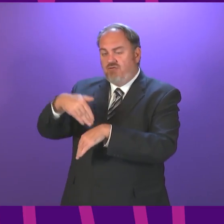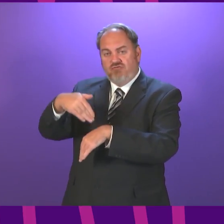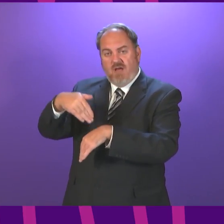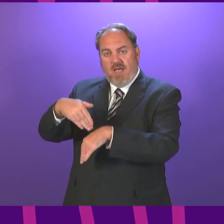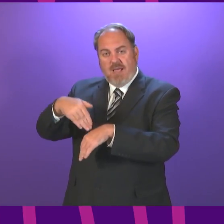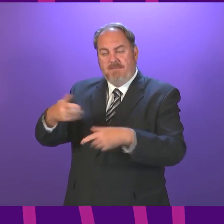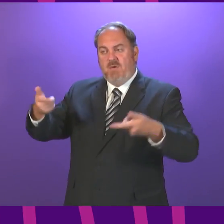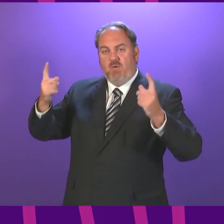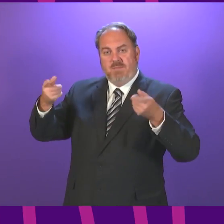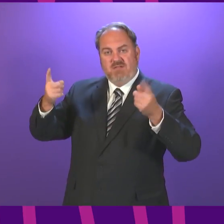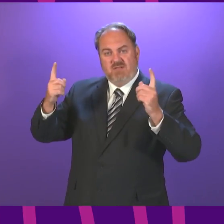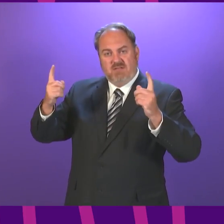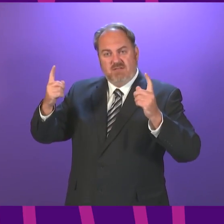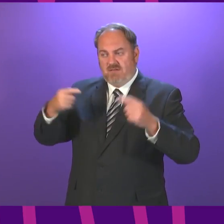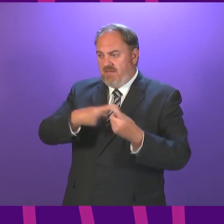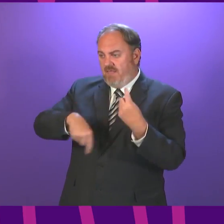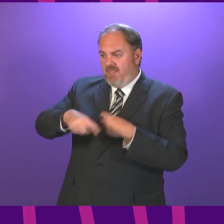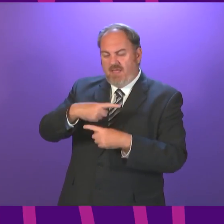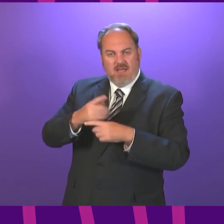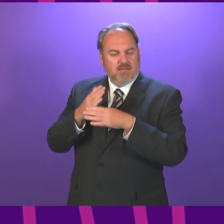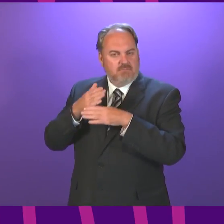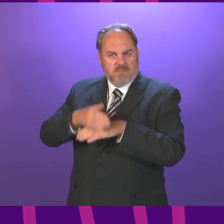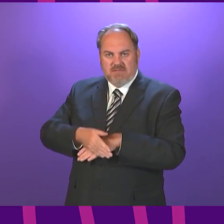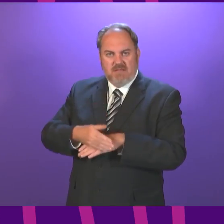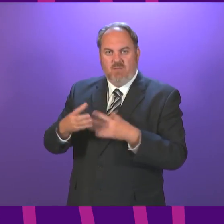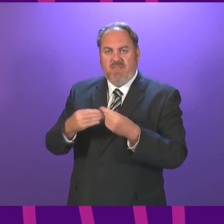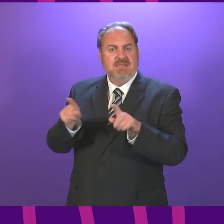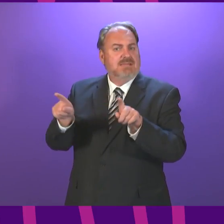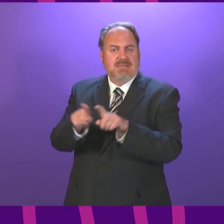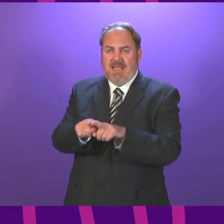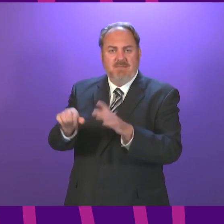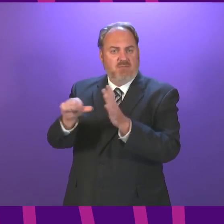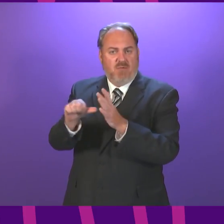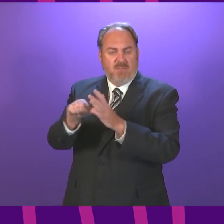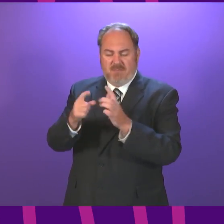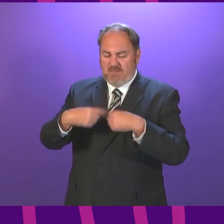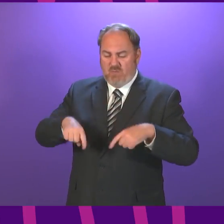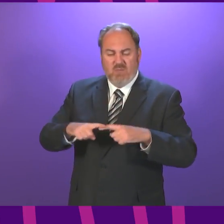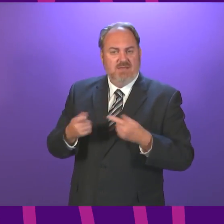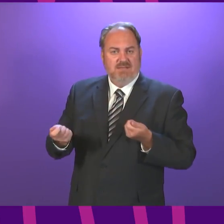me that they are wrestling with many of the same issues and some of the same frustrations